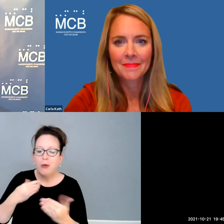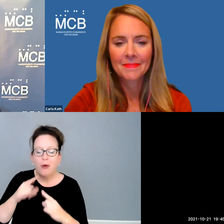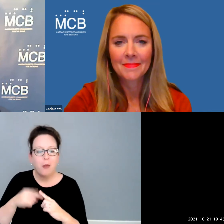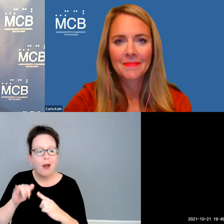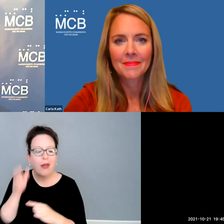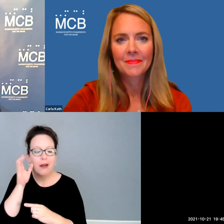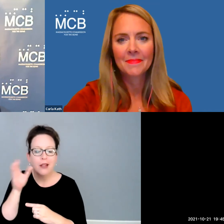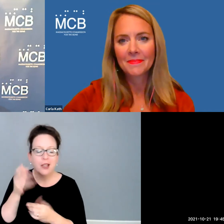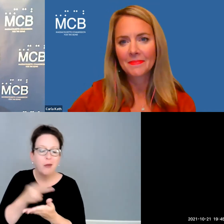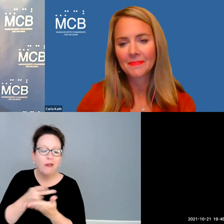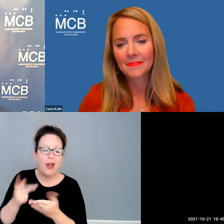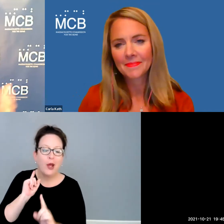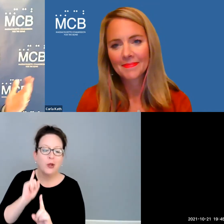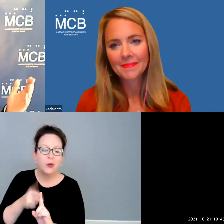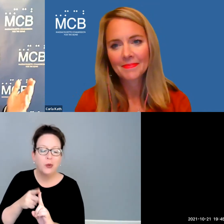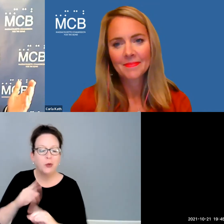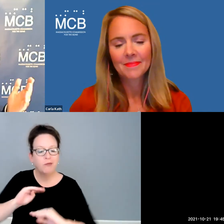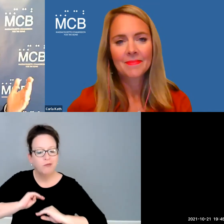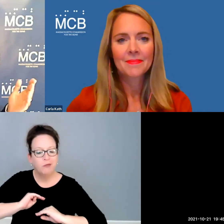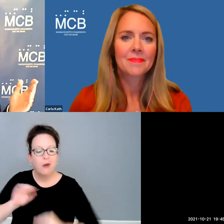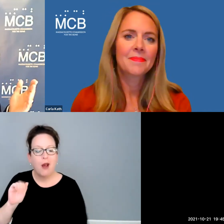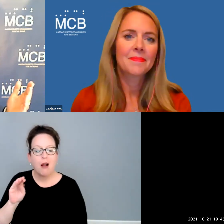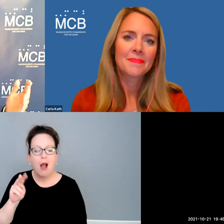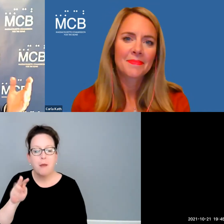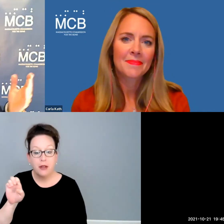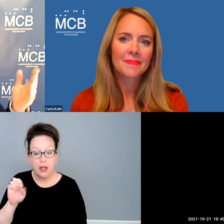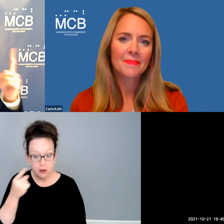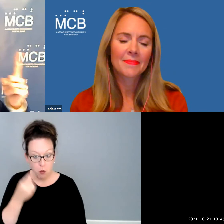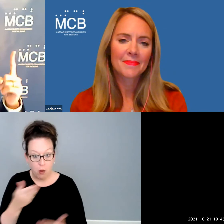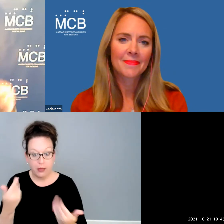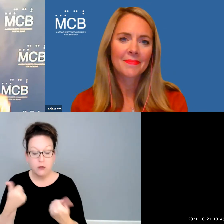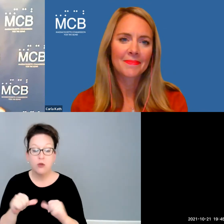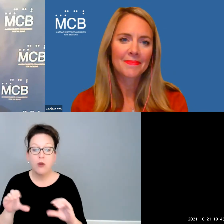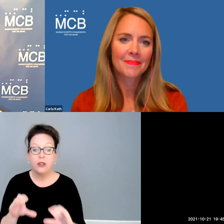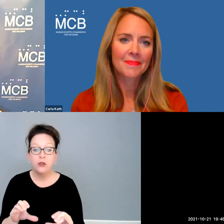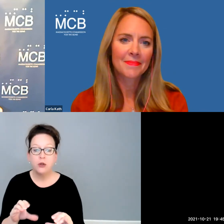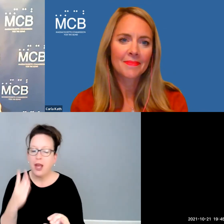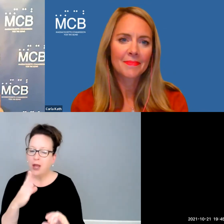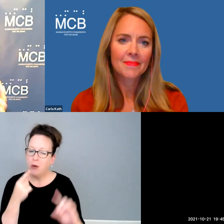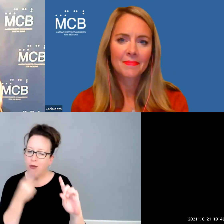One of the things that we're constantly trying to do, one of the aims of our campaign that I put up "The do one more thing campaign"